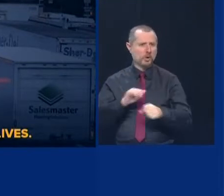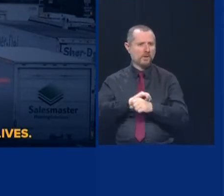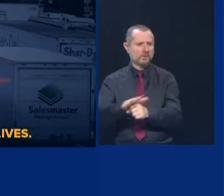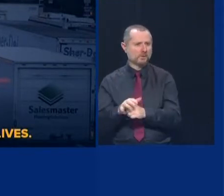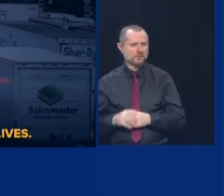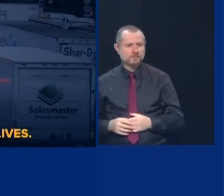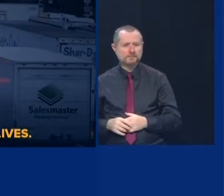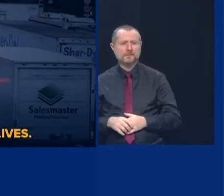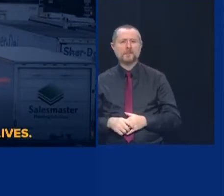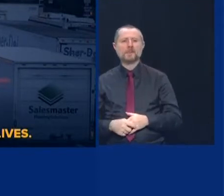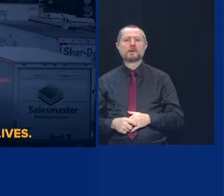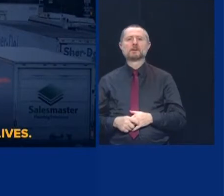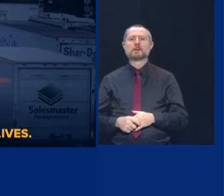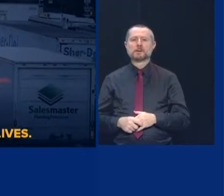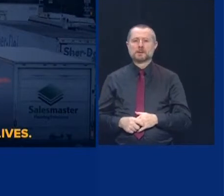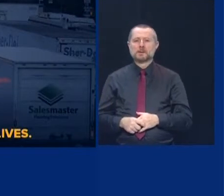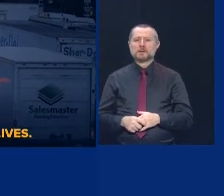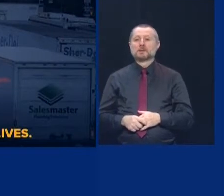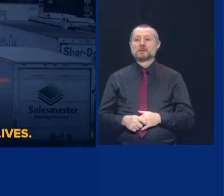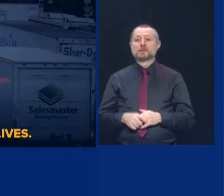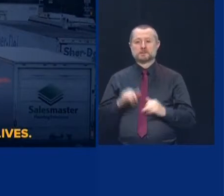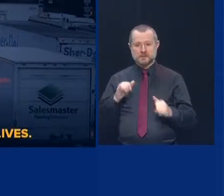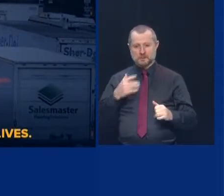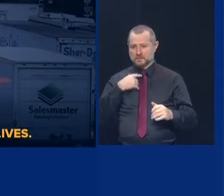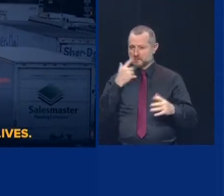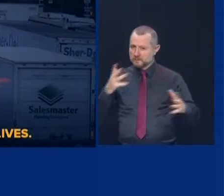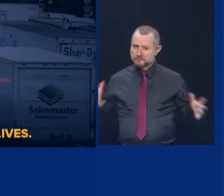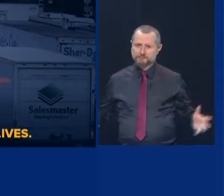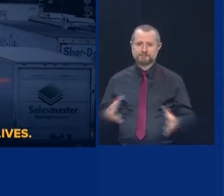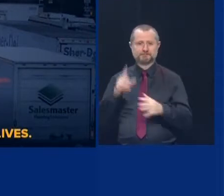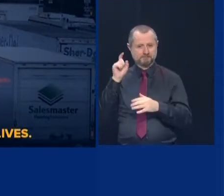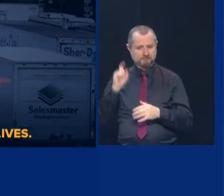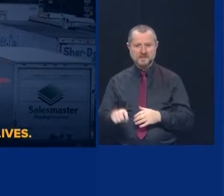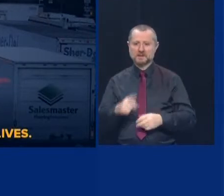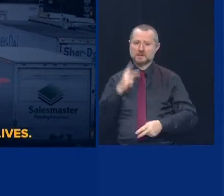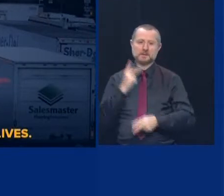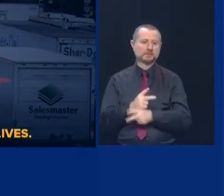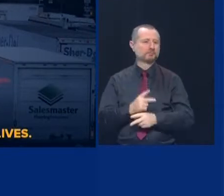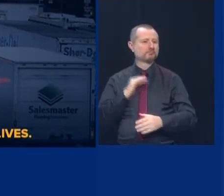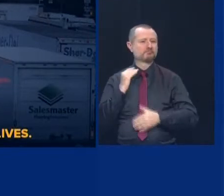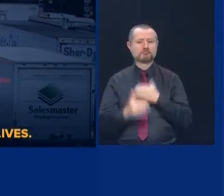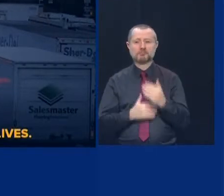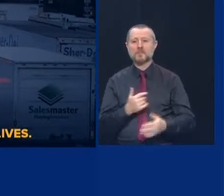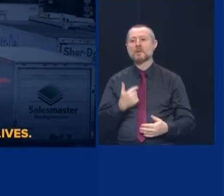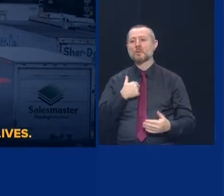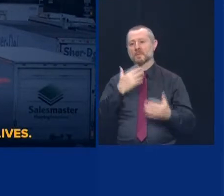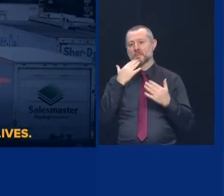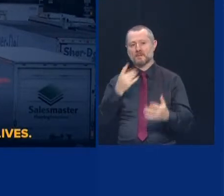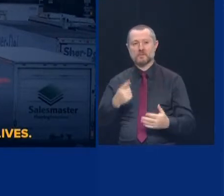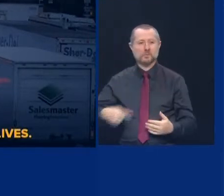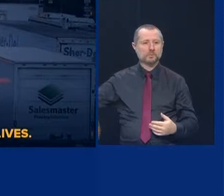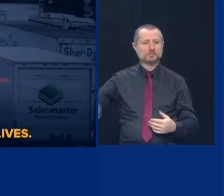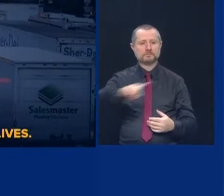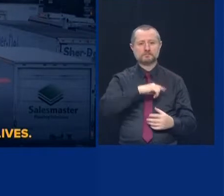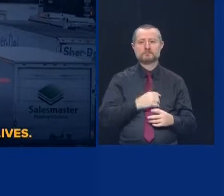CONSTRUCTION WORKERS WHO SHOWED UP AND DID THE WORK ALL DURING